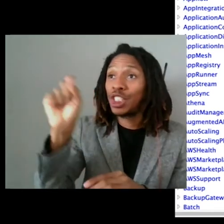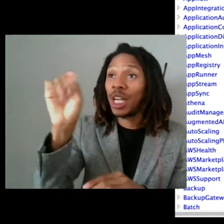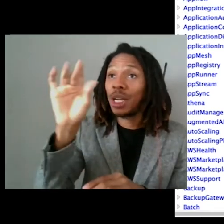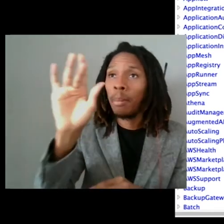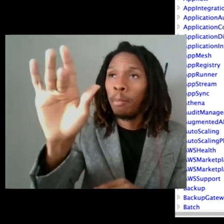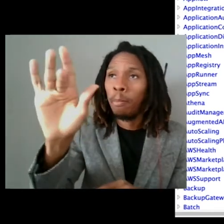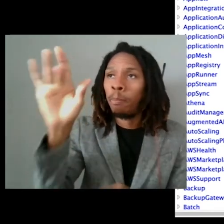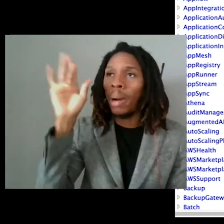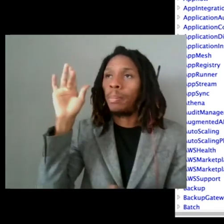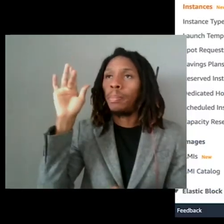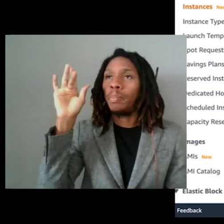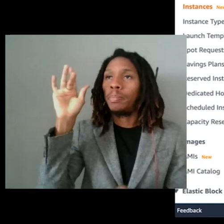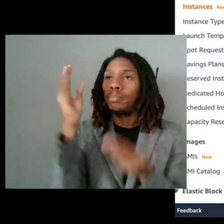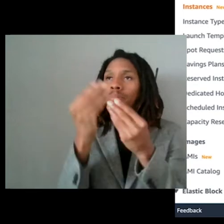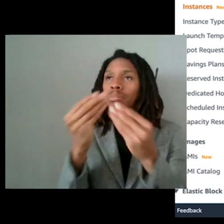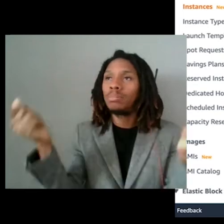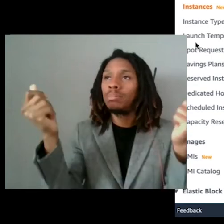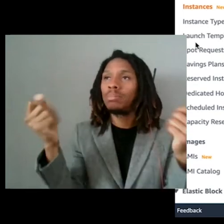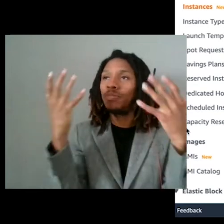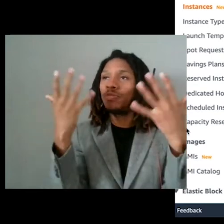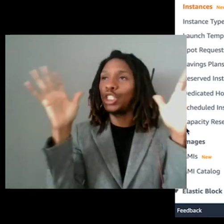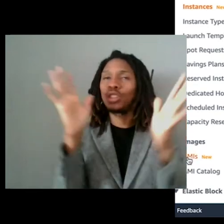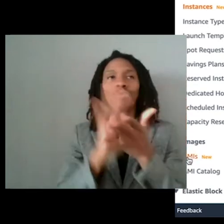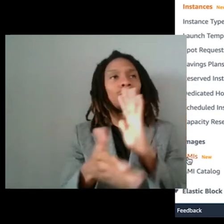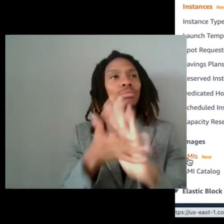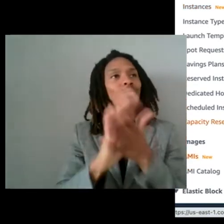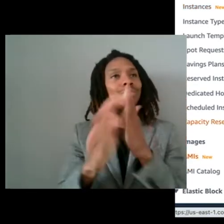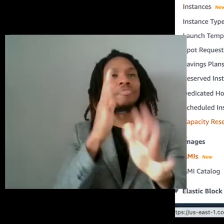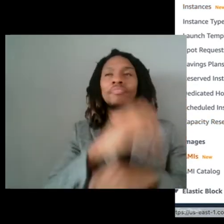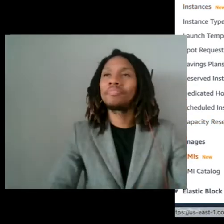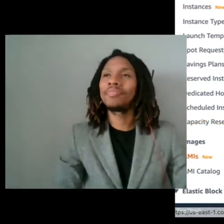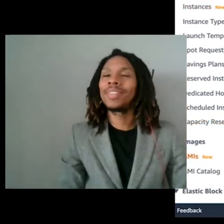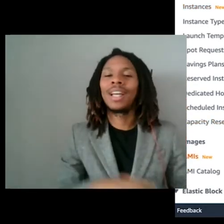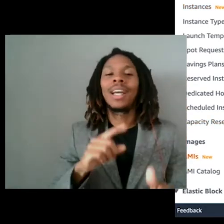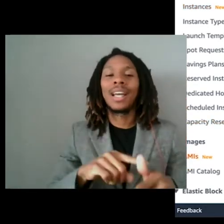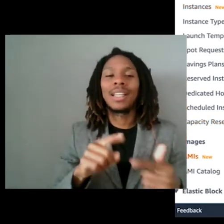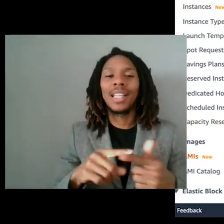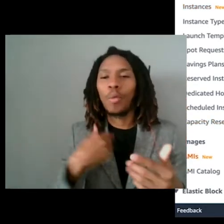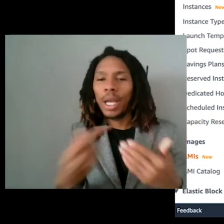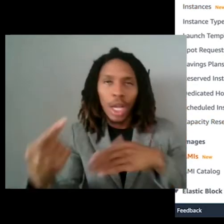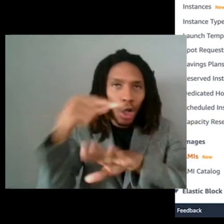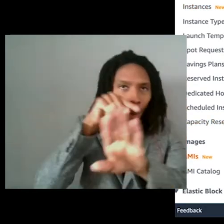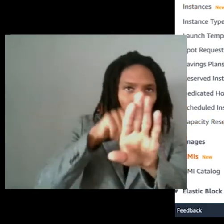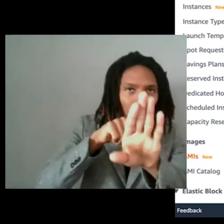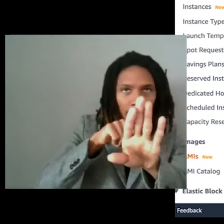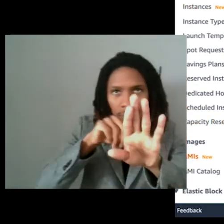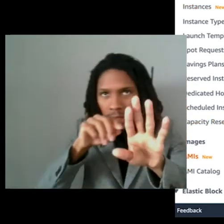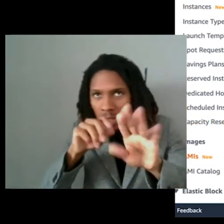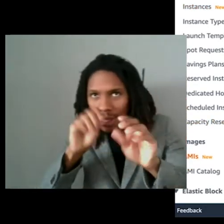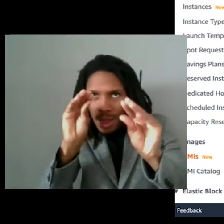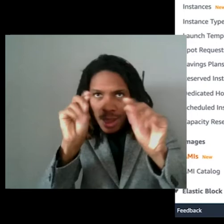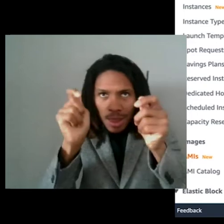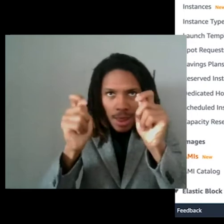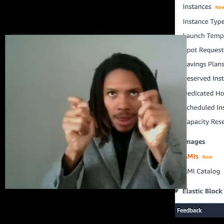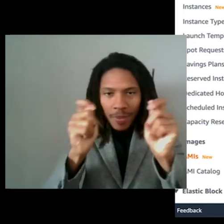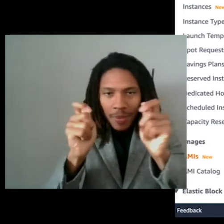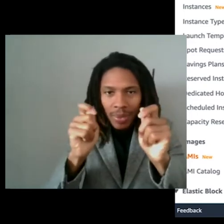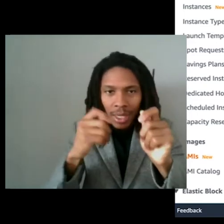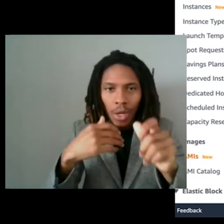It's done And what happens is we then go behind the scenes and we will stop any instances that are running